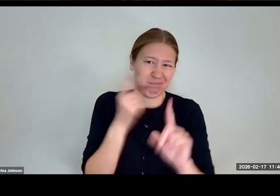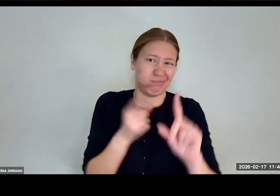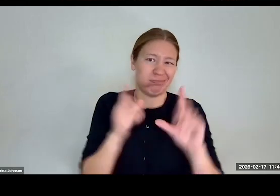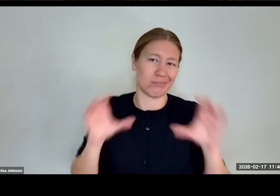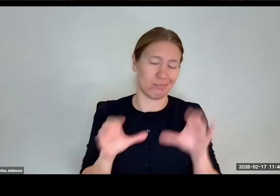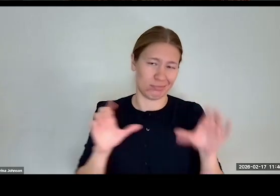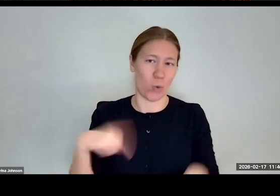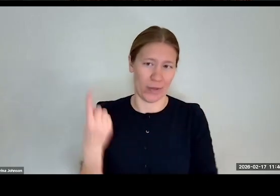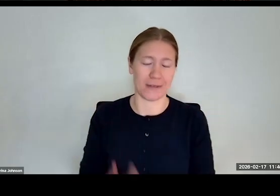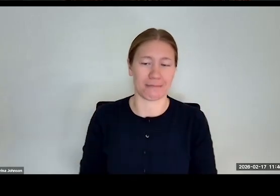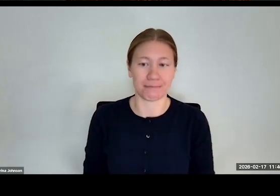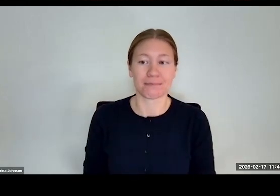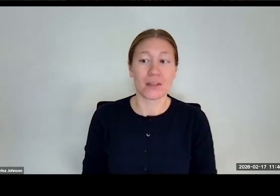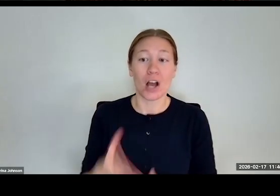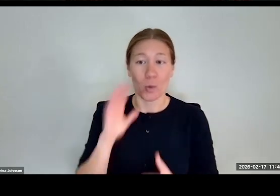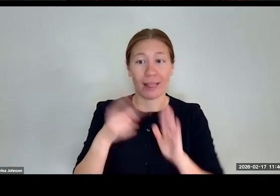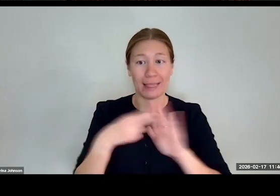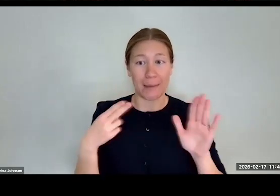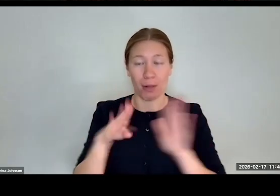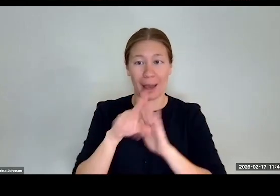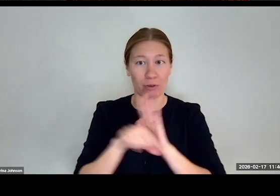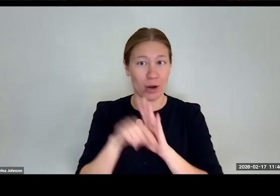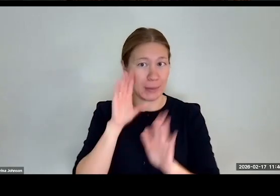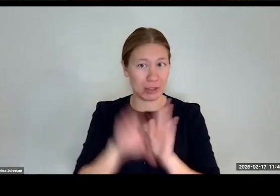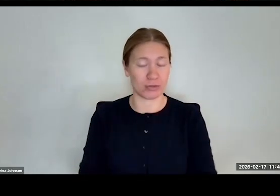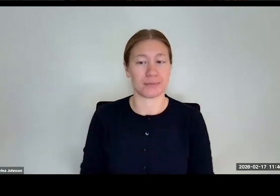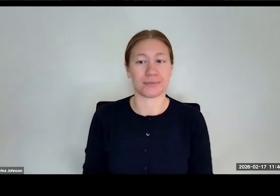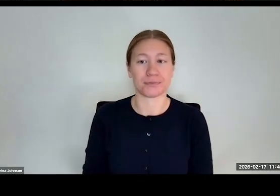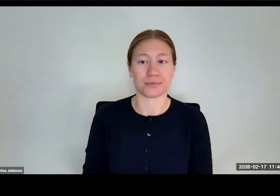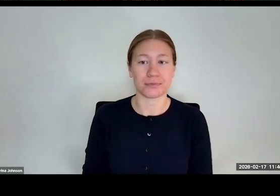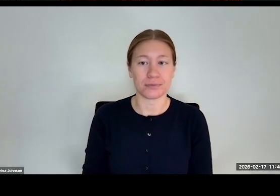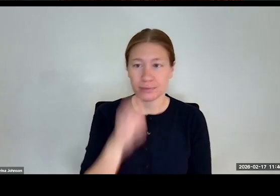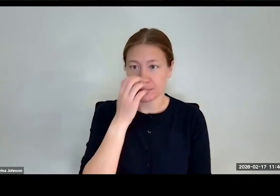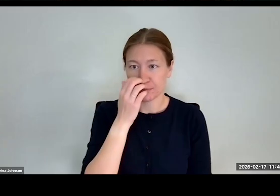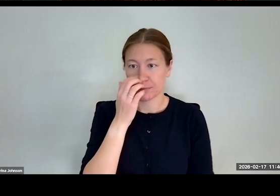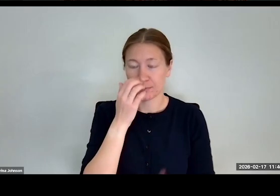as a background image with the image selected. And this is pulling from my slide deck.